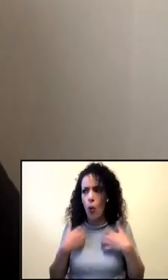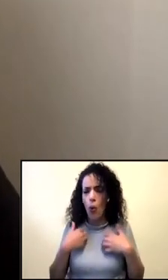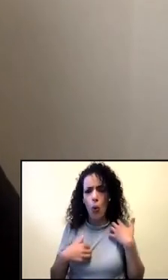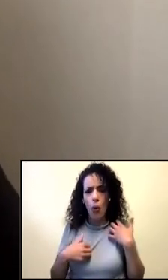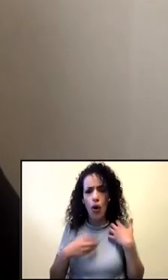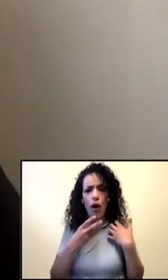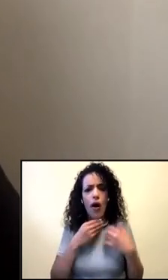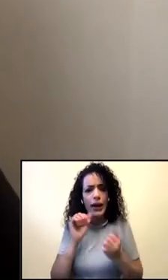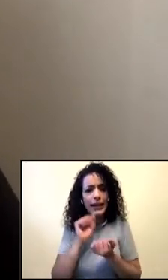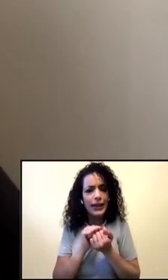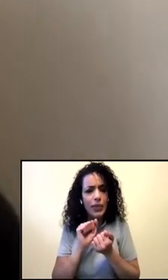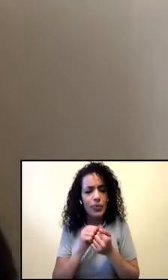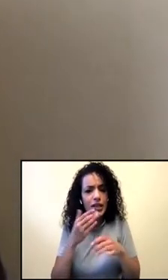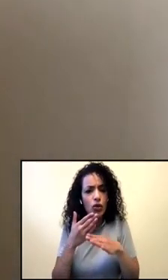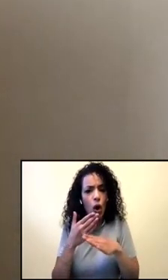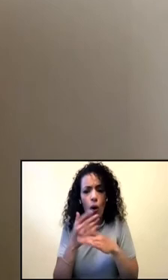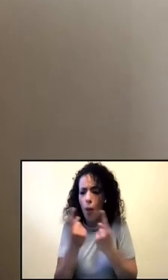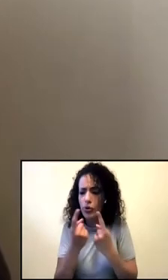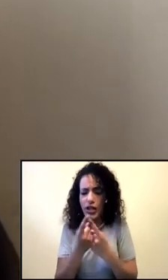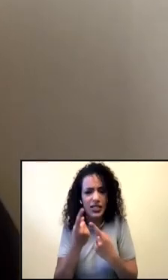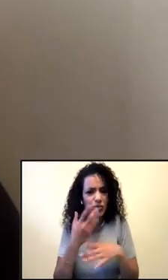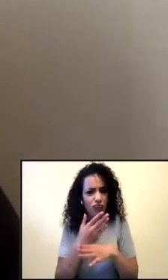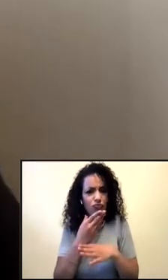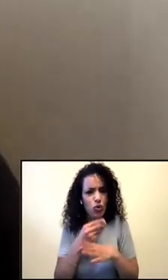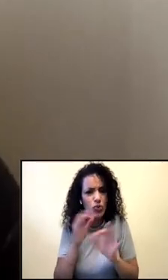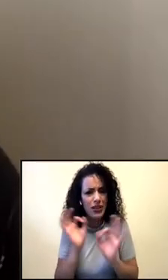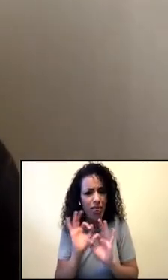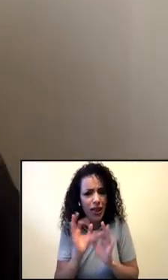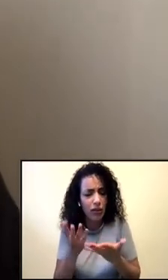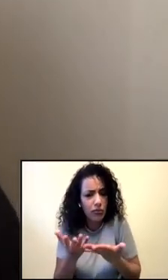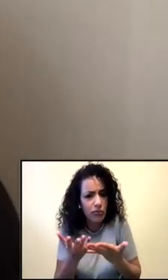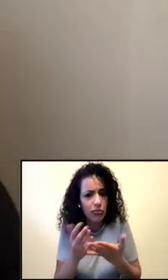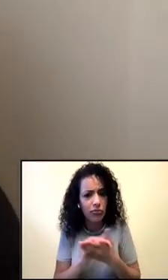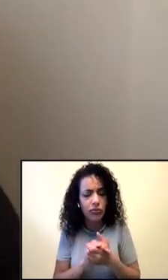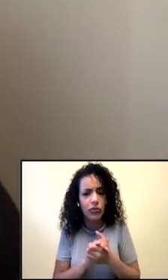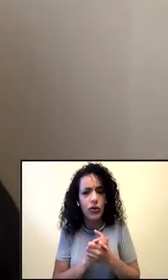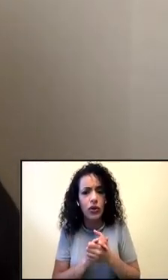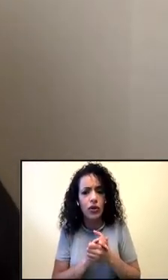objects, and how they're also holding on to the idea that they're like the site of knowledge. Yeah